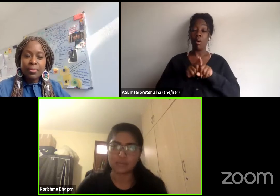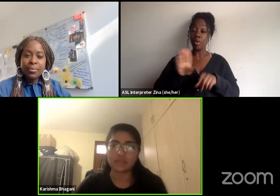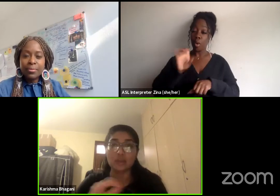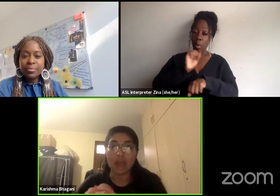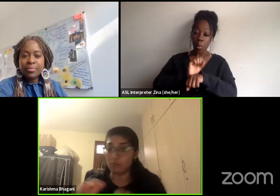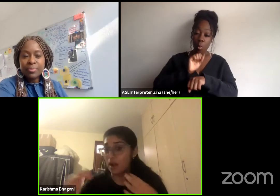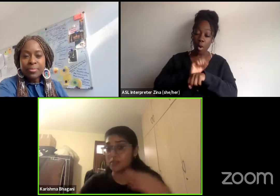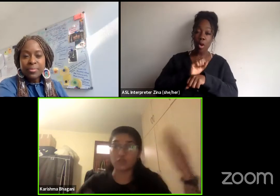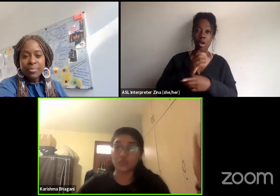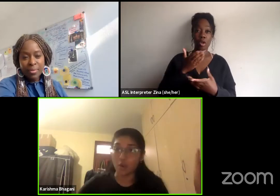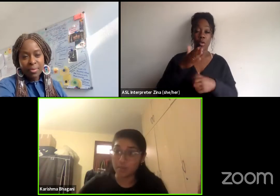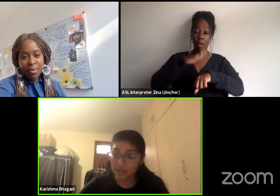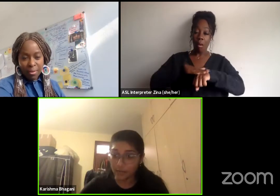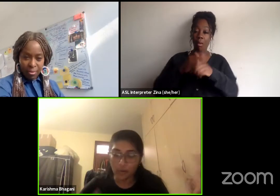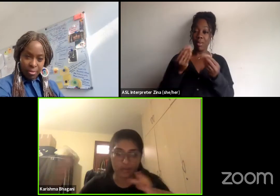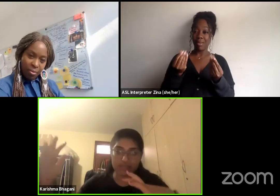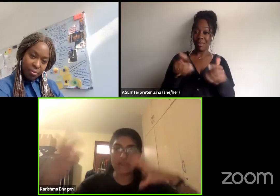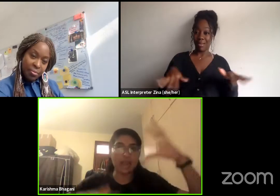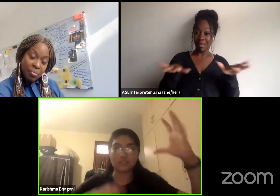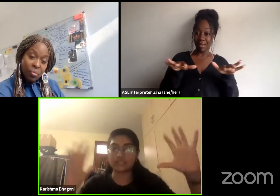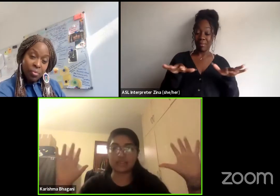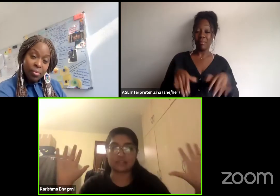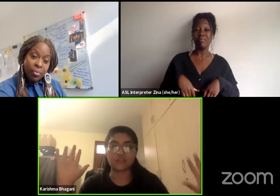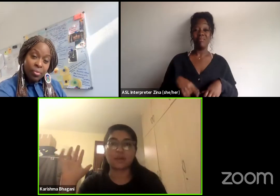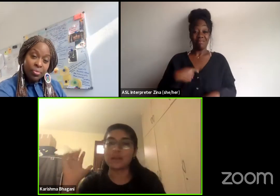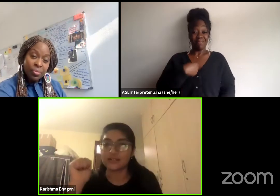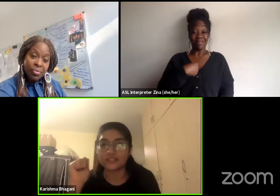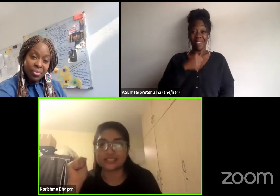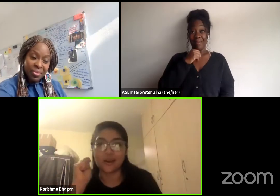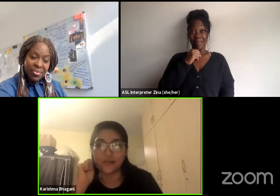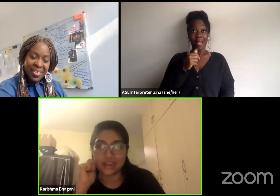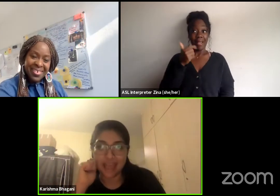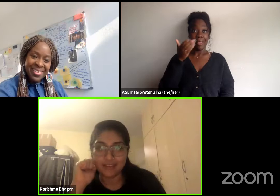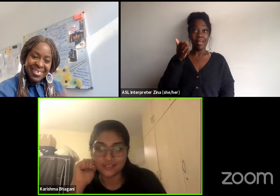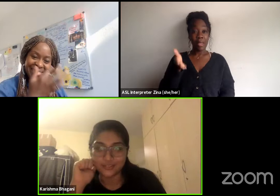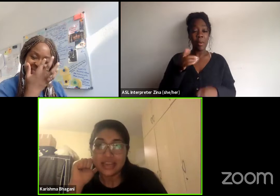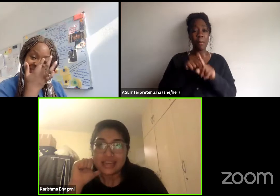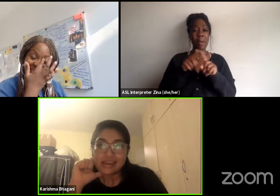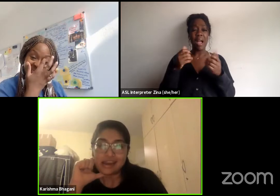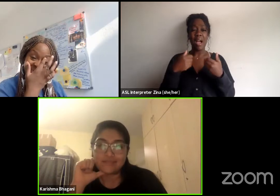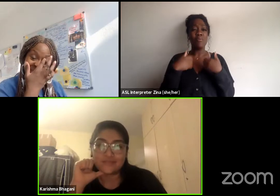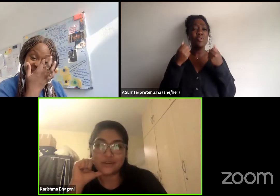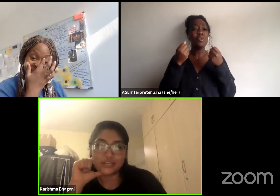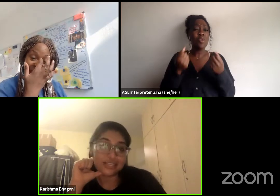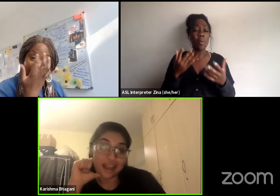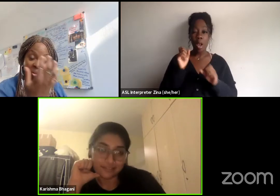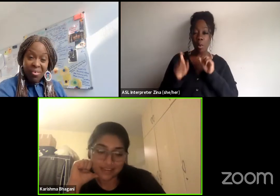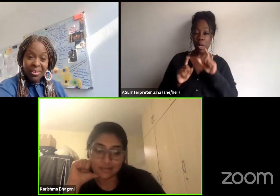with and whilst also not being on the continent I just had so many questions that I already have, so we should dive in.